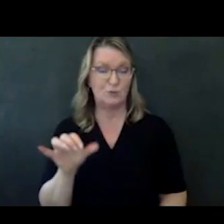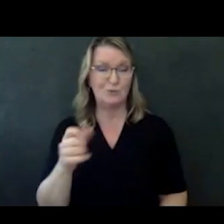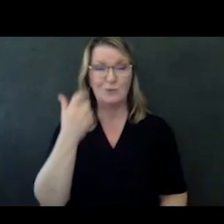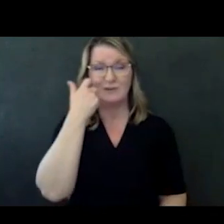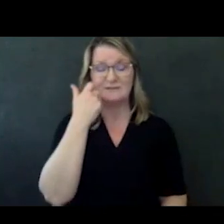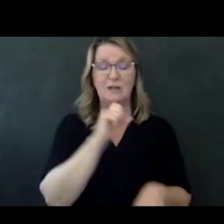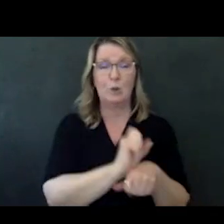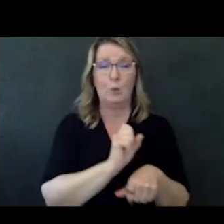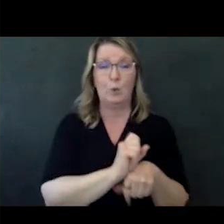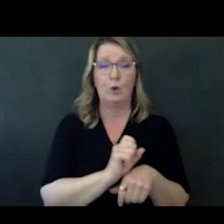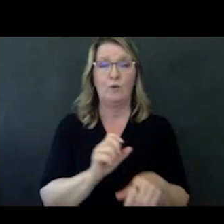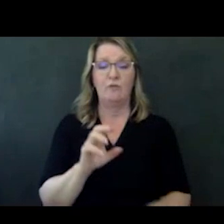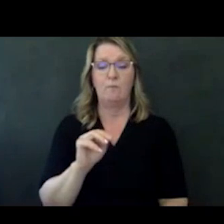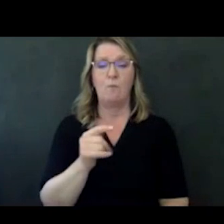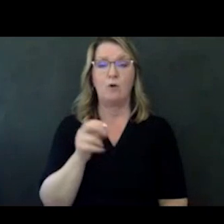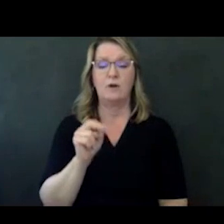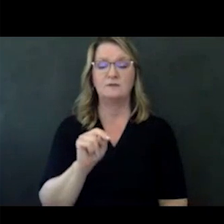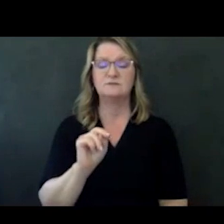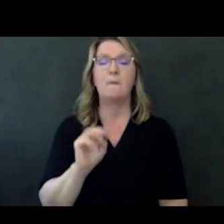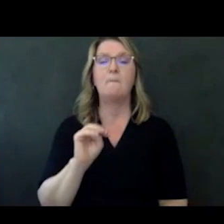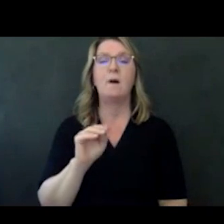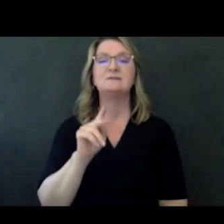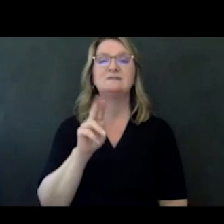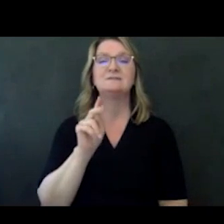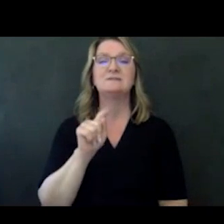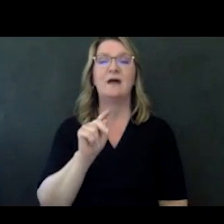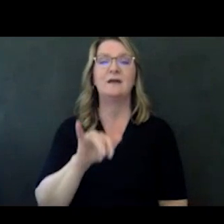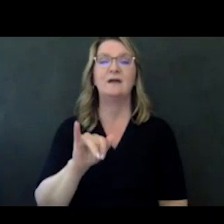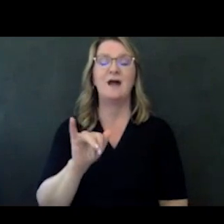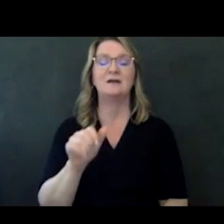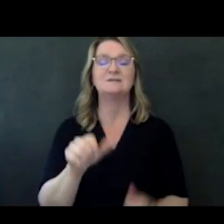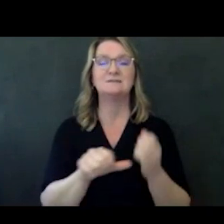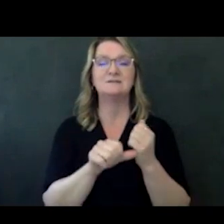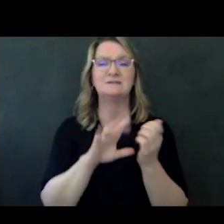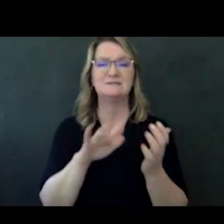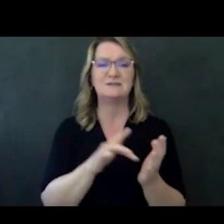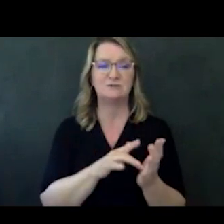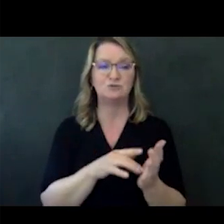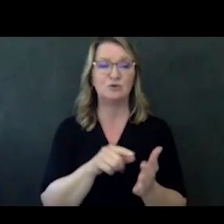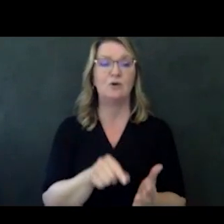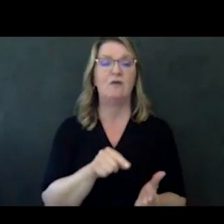with Morgan's multi-assistance center, the MAC, a Texas -based organization that helps connect